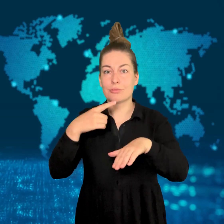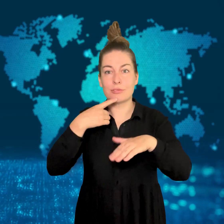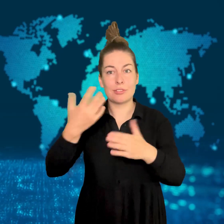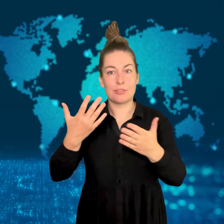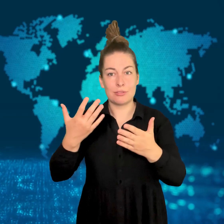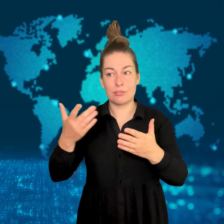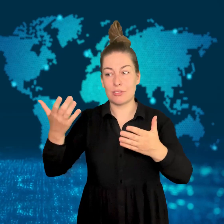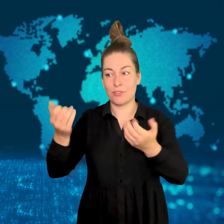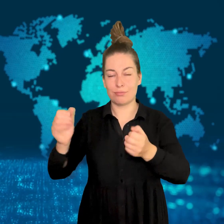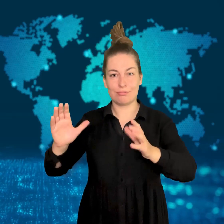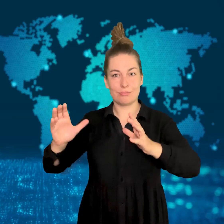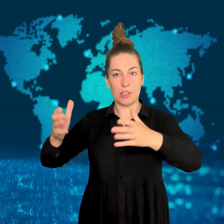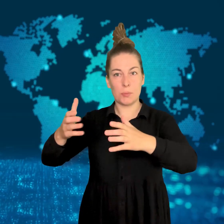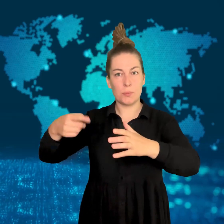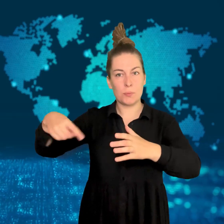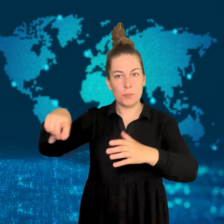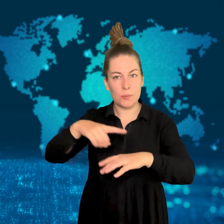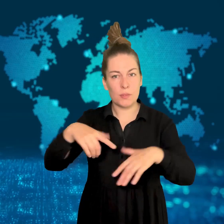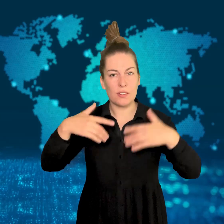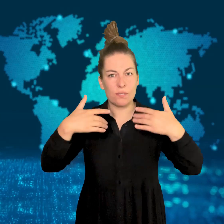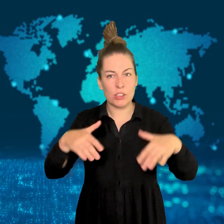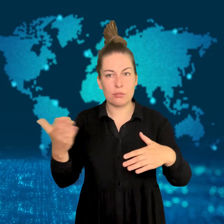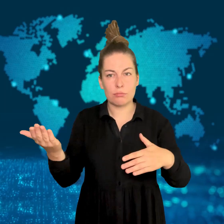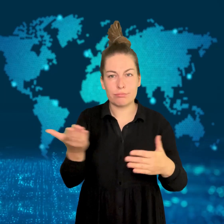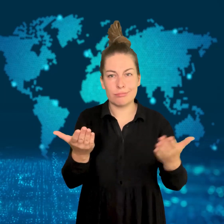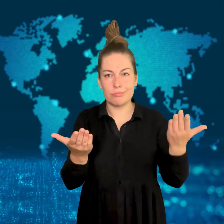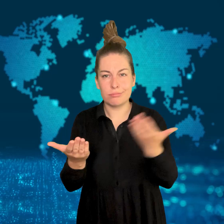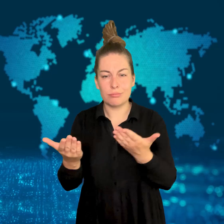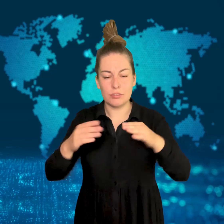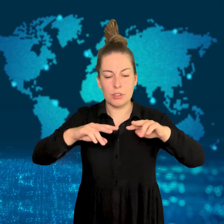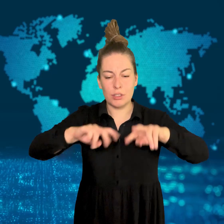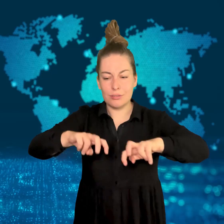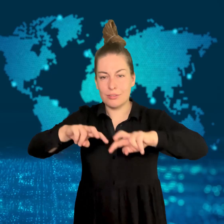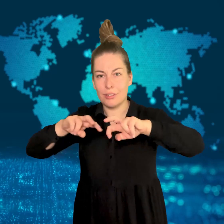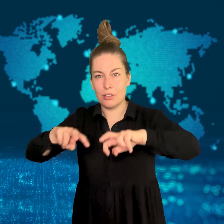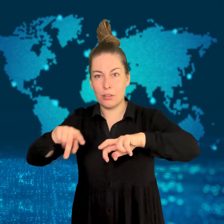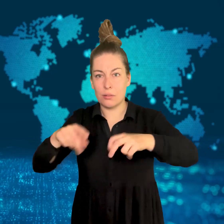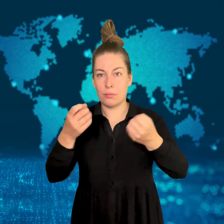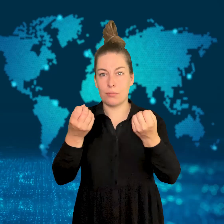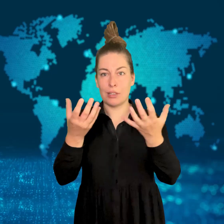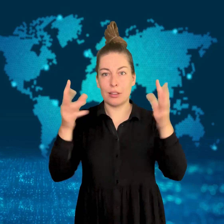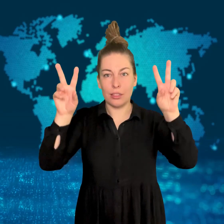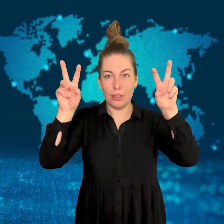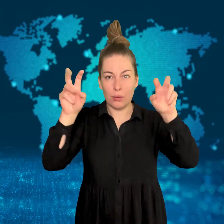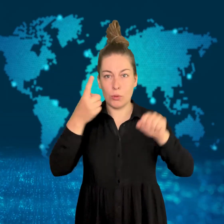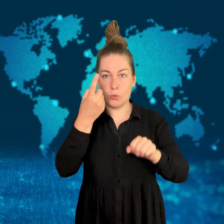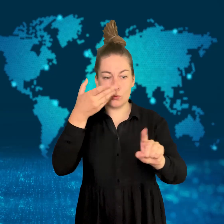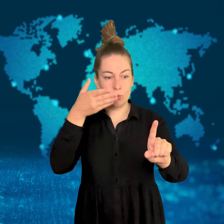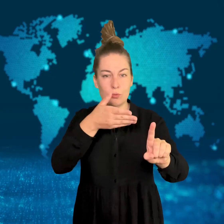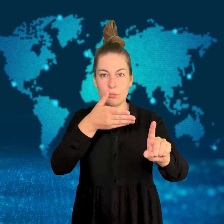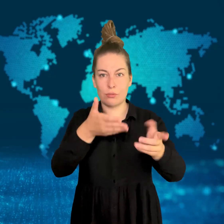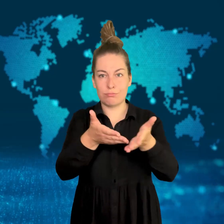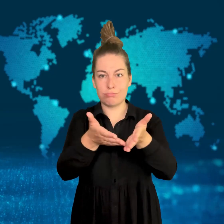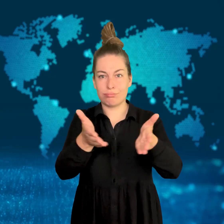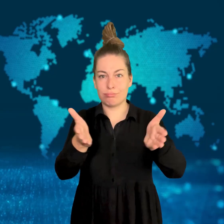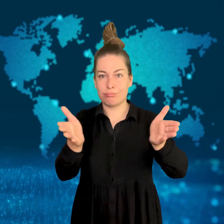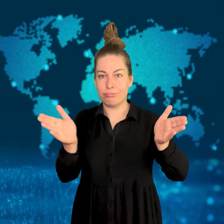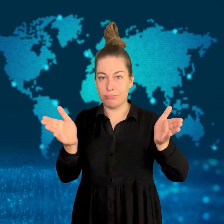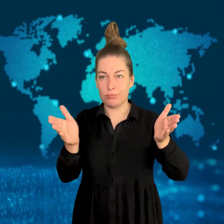is the lead author of the study.